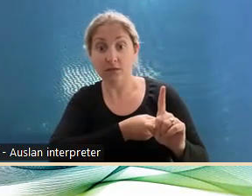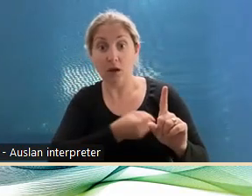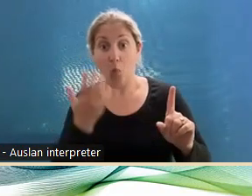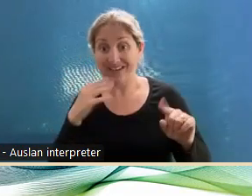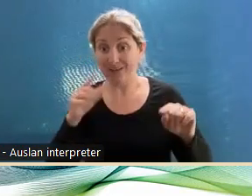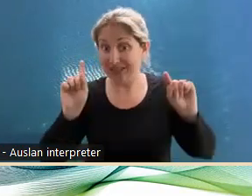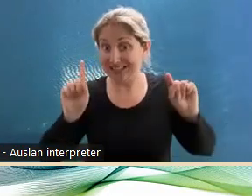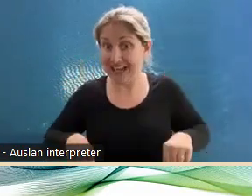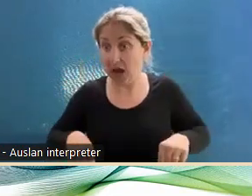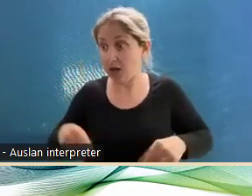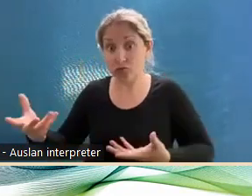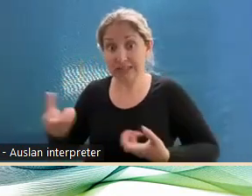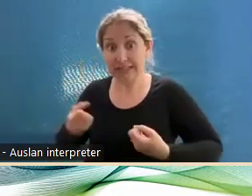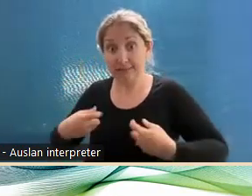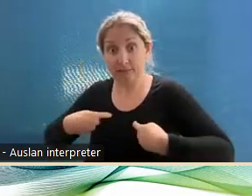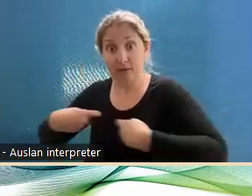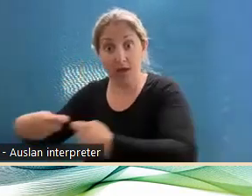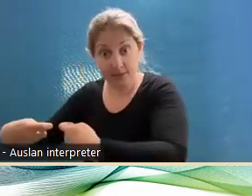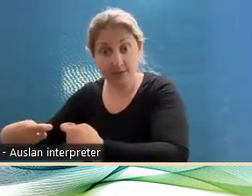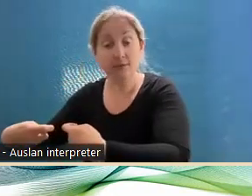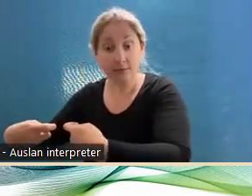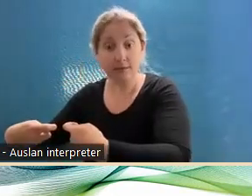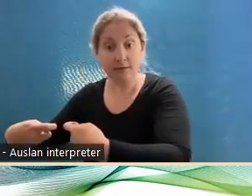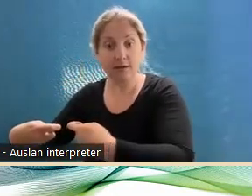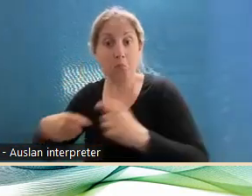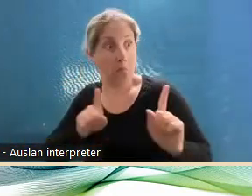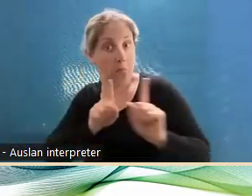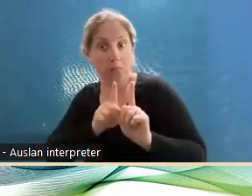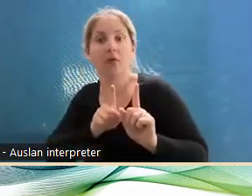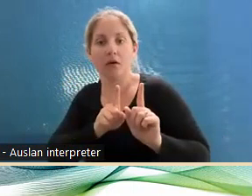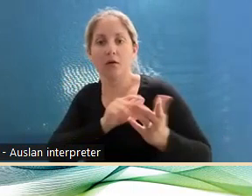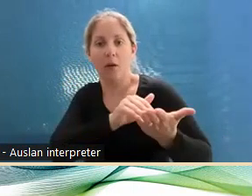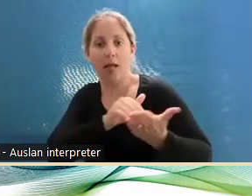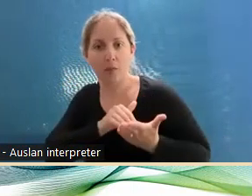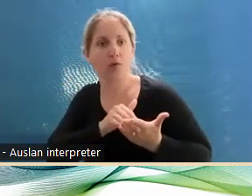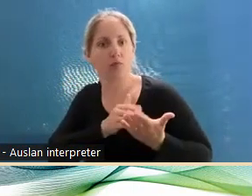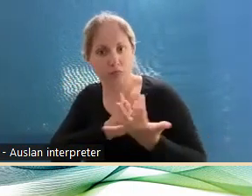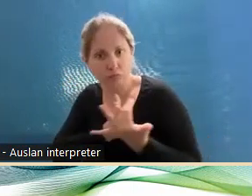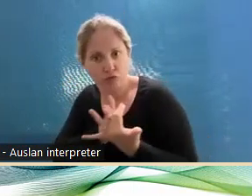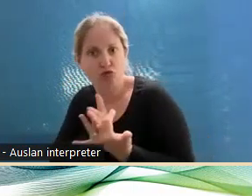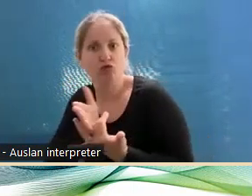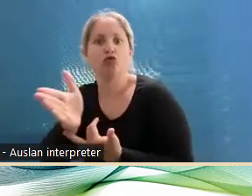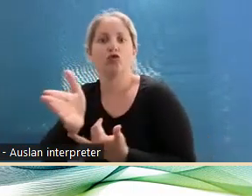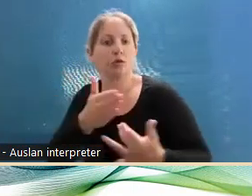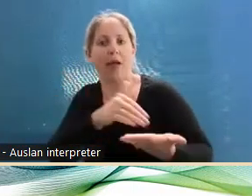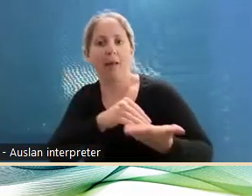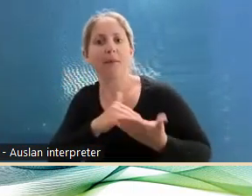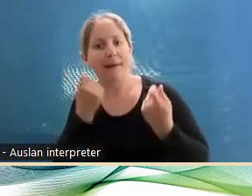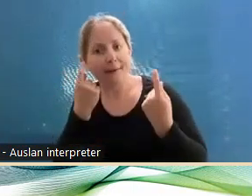the Independent Expert and to review and understand that decision, and to help you to make a decision